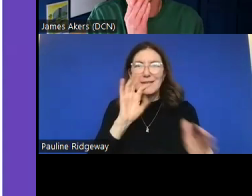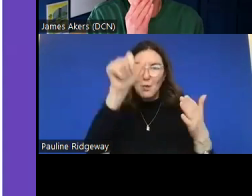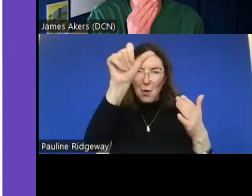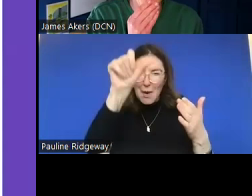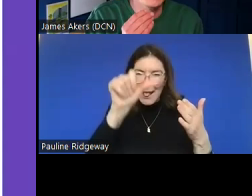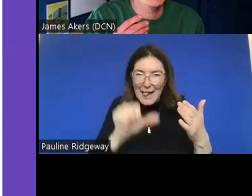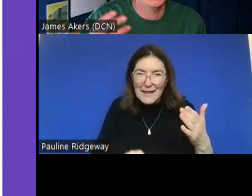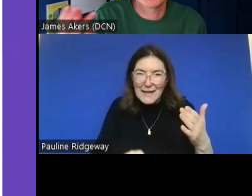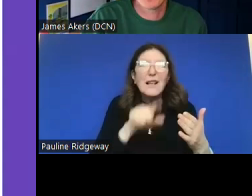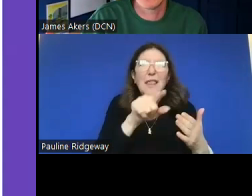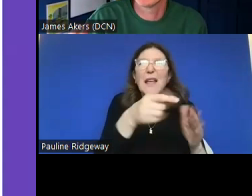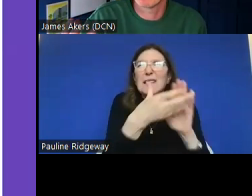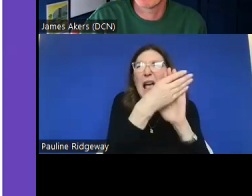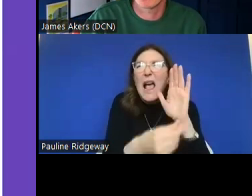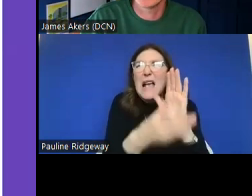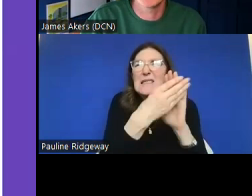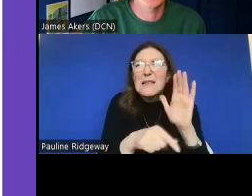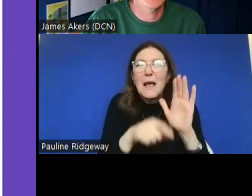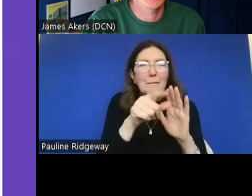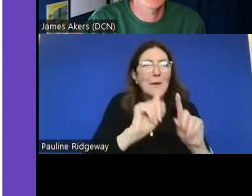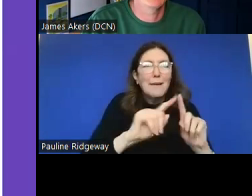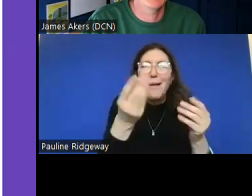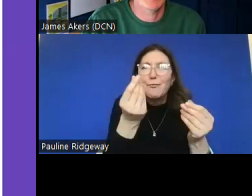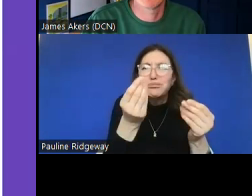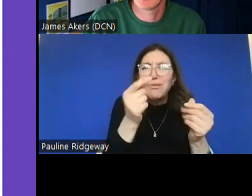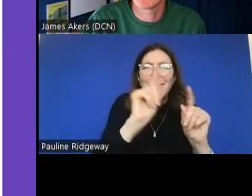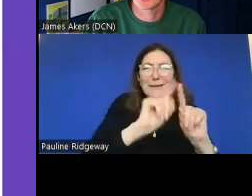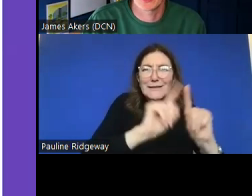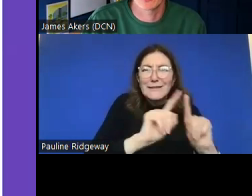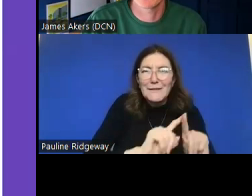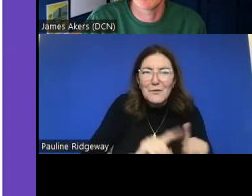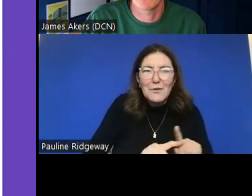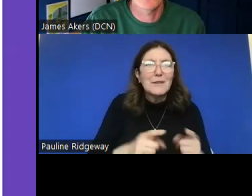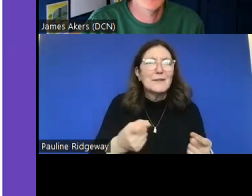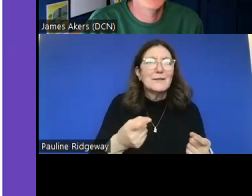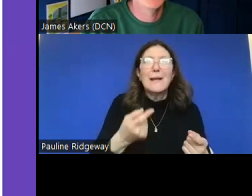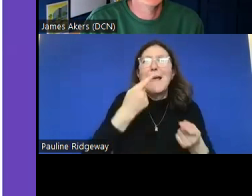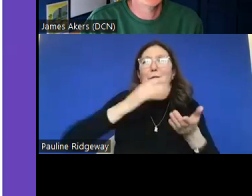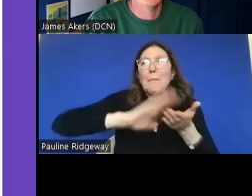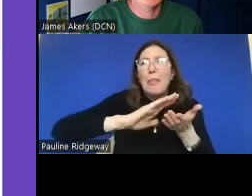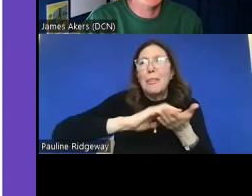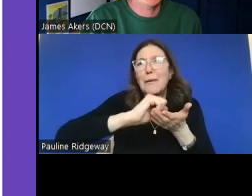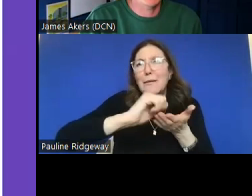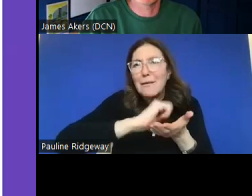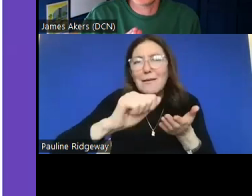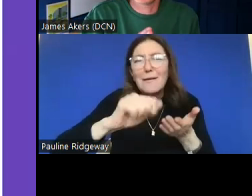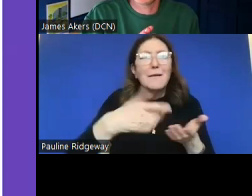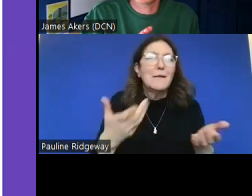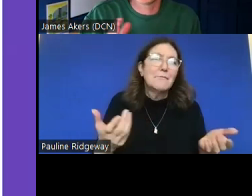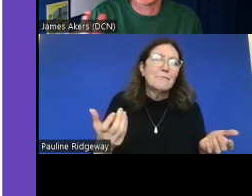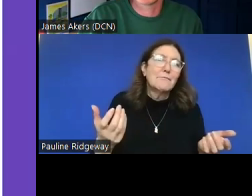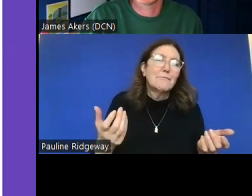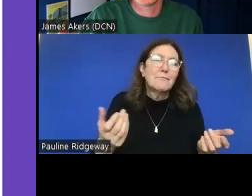You'll see that there's some here with different pricing about how much they cost per month. It does add up.